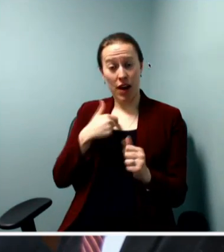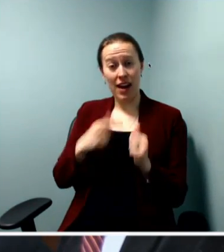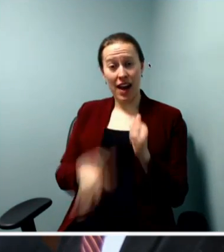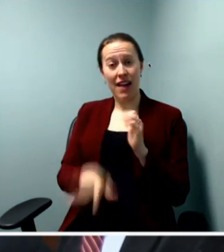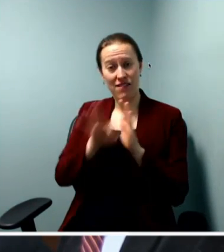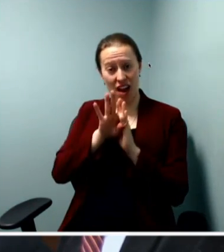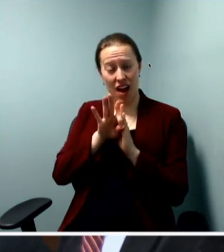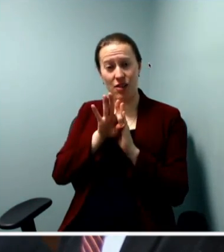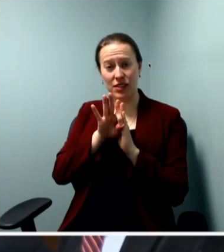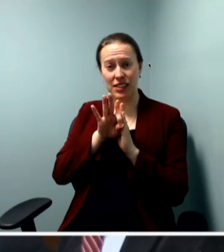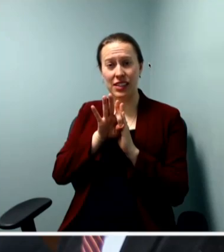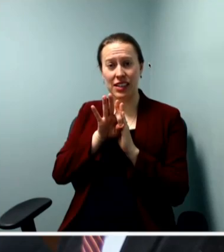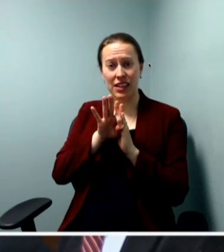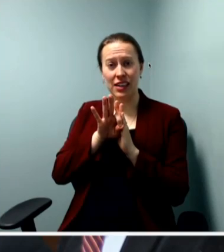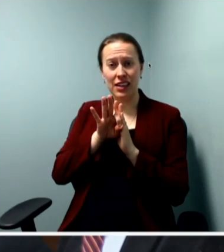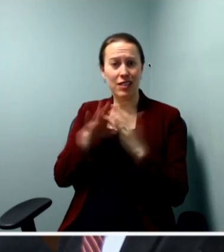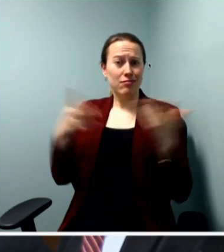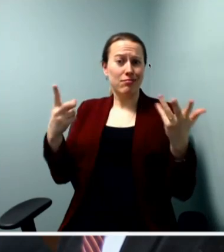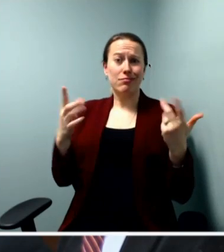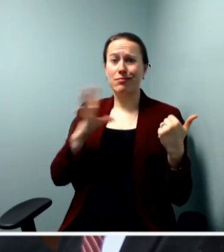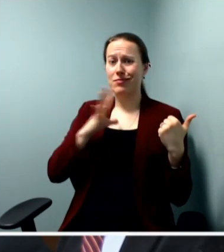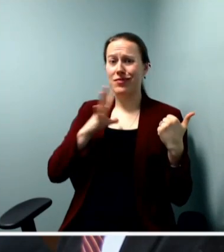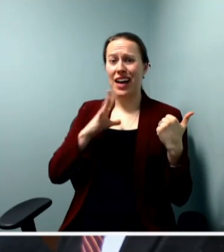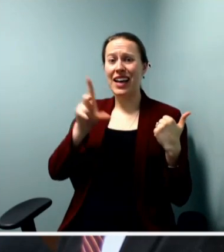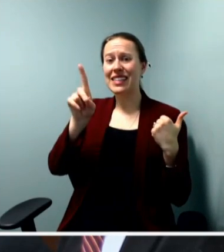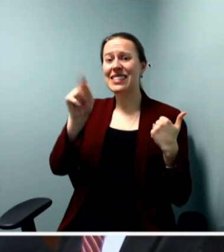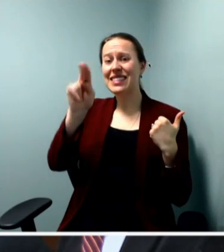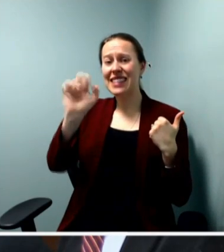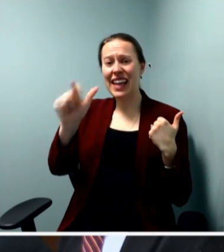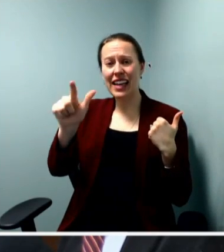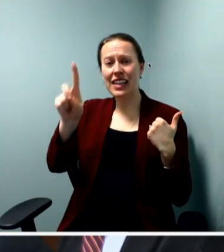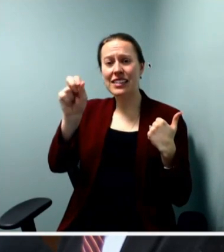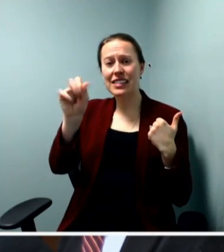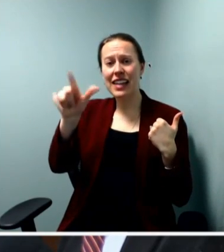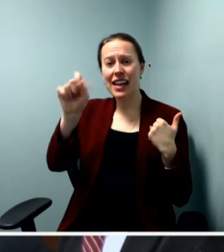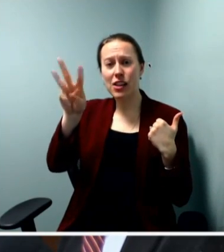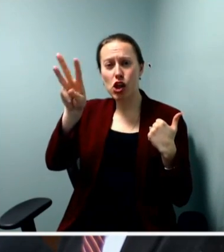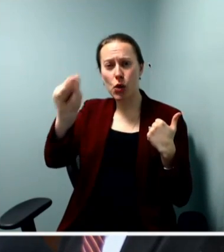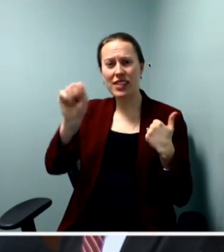let Daniel Day Lewis win his Oscar for [limping around]. It's okay, you know.